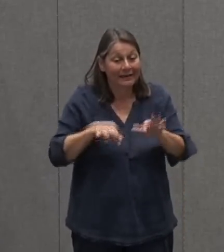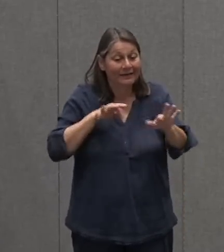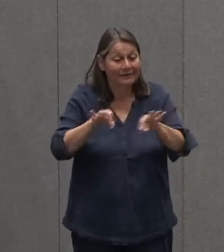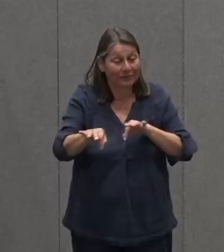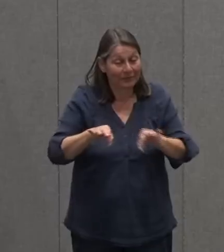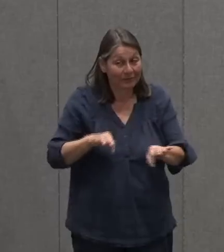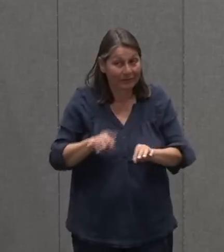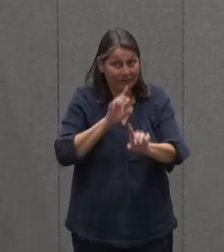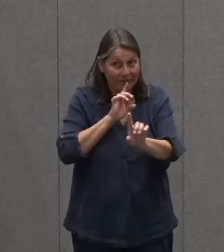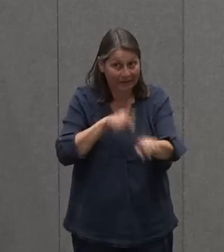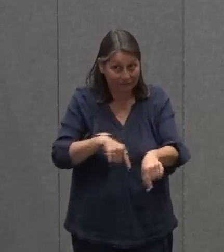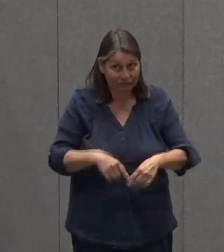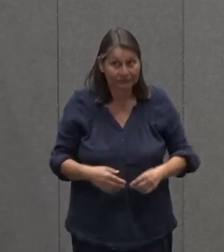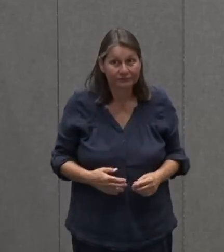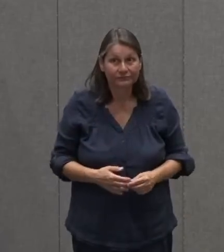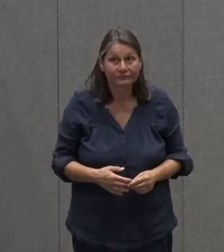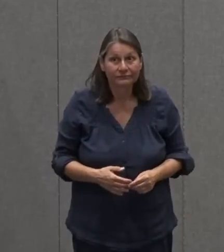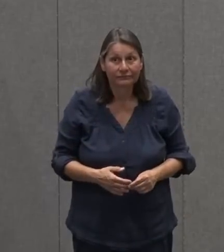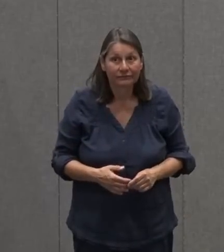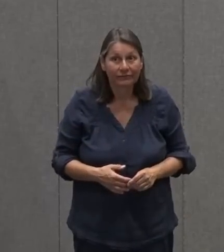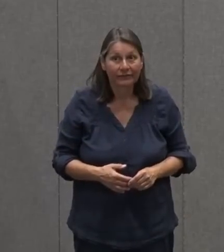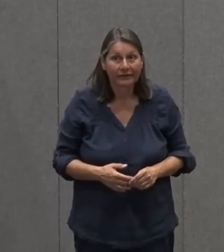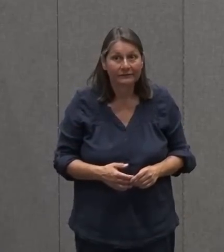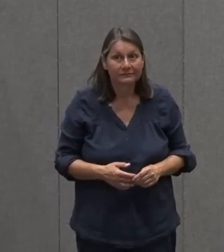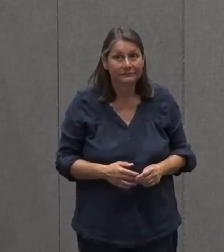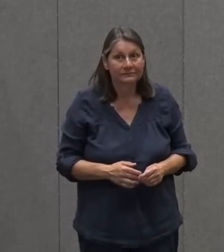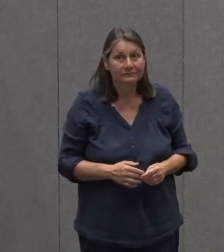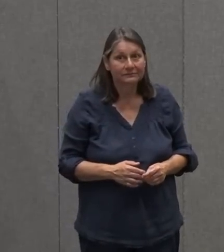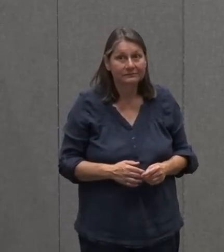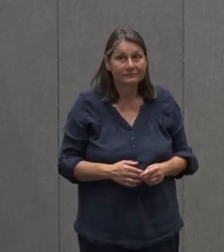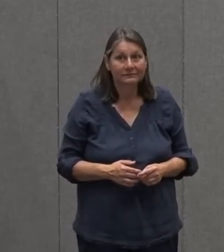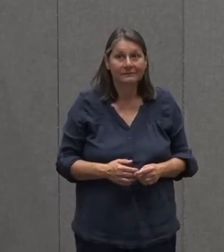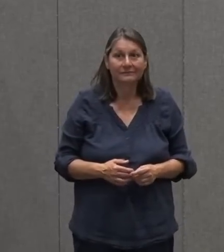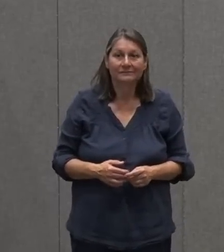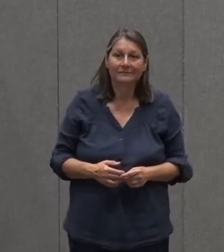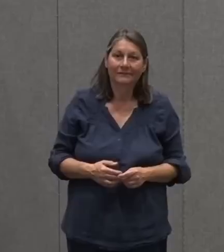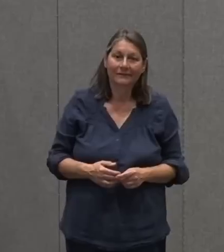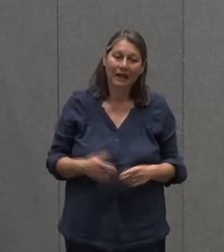So, we are headed towards the end of our time with you today